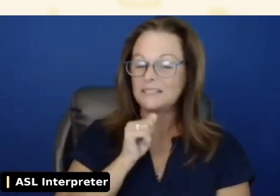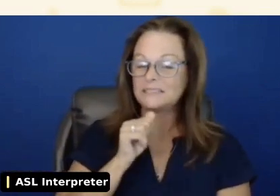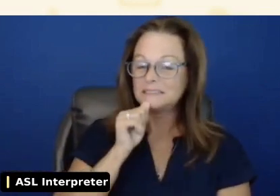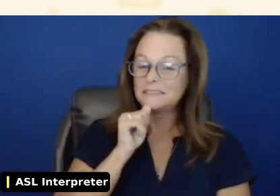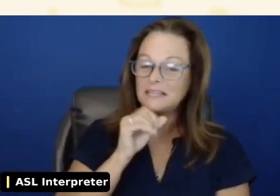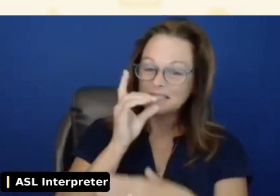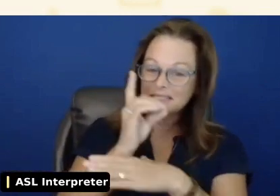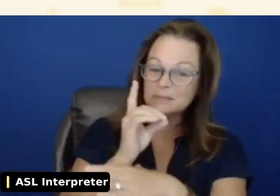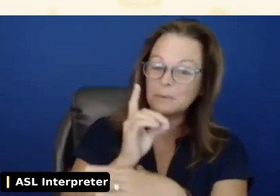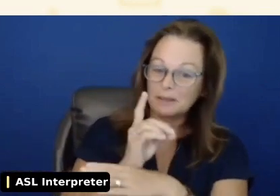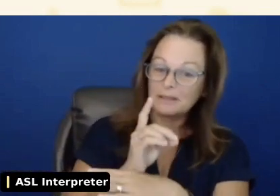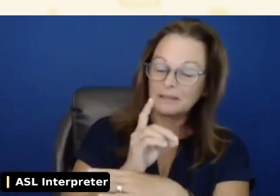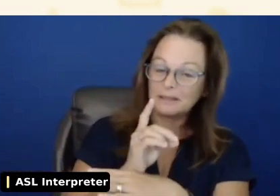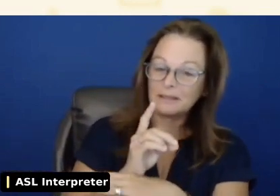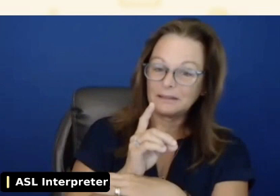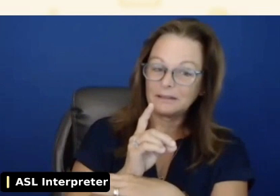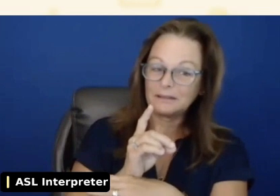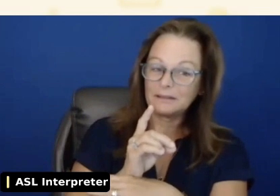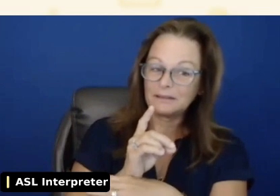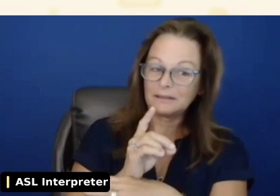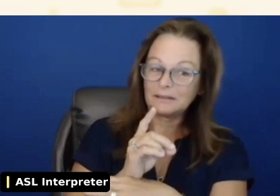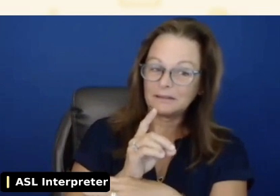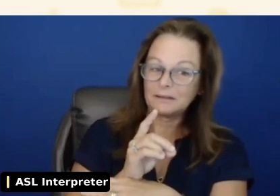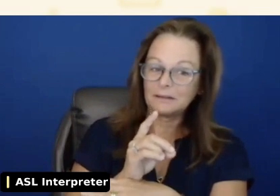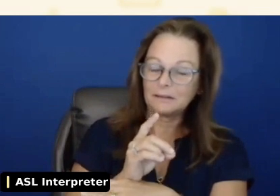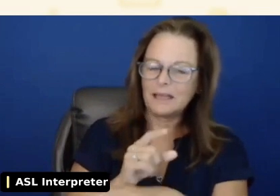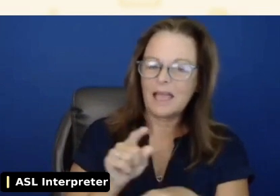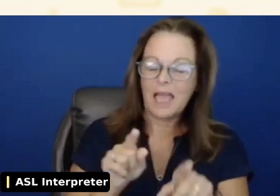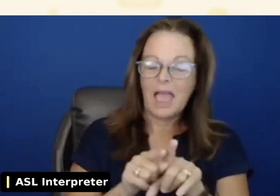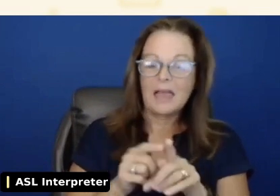And even if each number of this statistics is a person